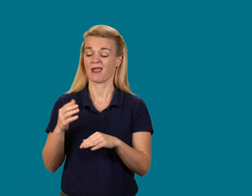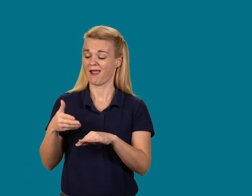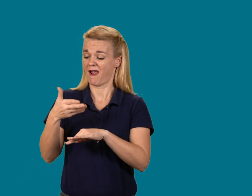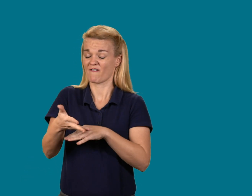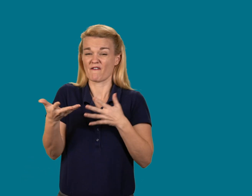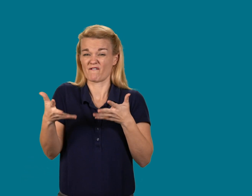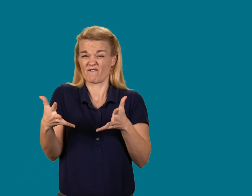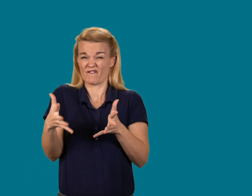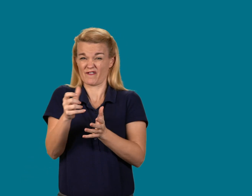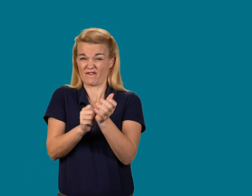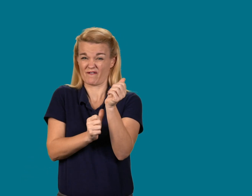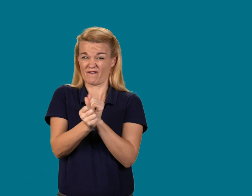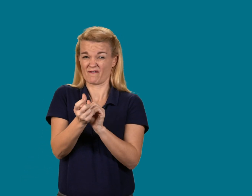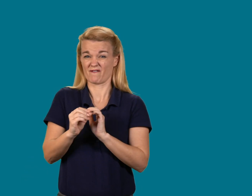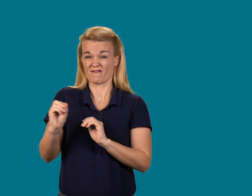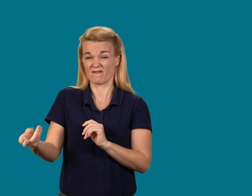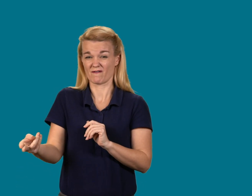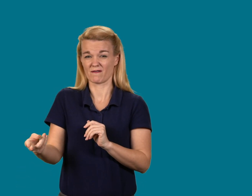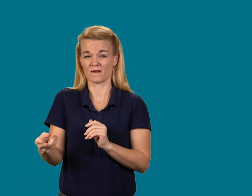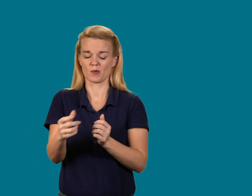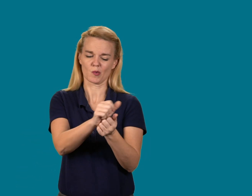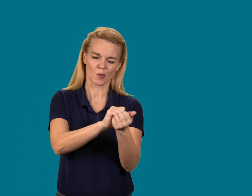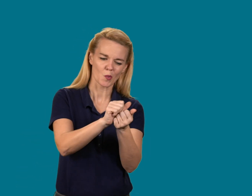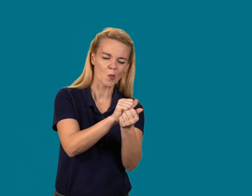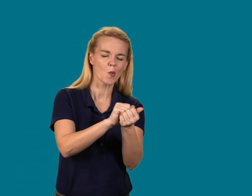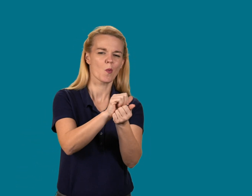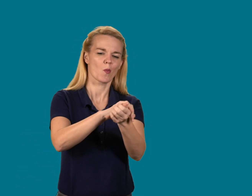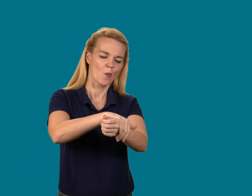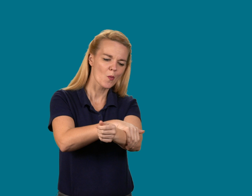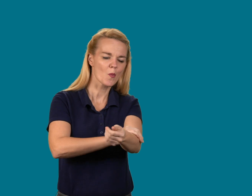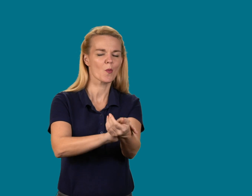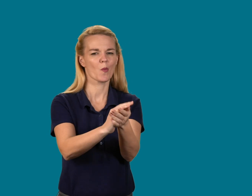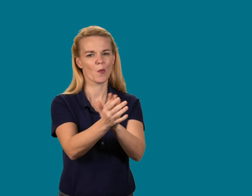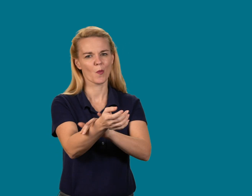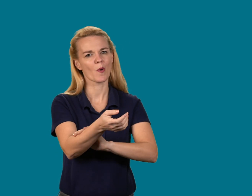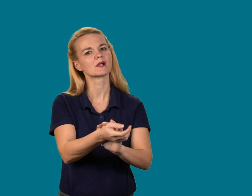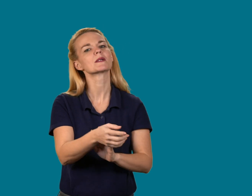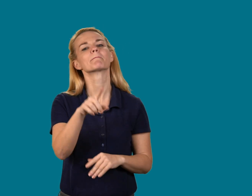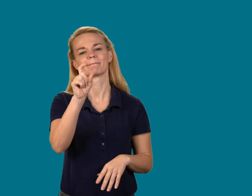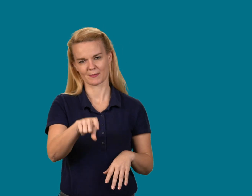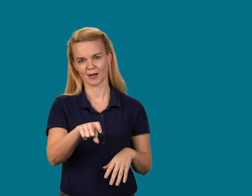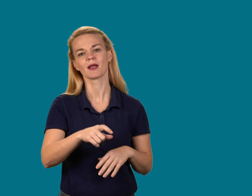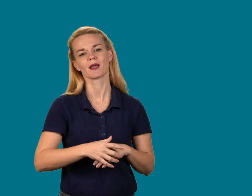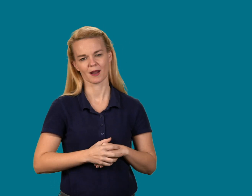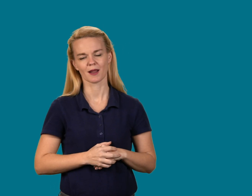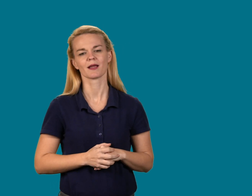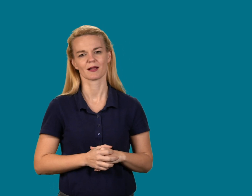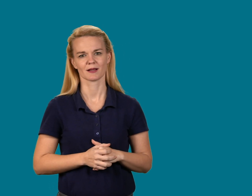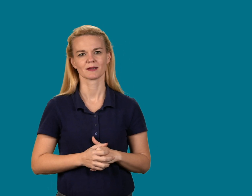Always wash your hands after removing gloves.